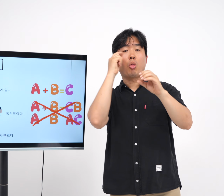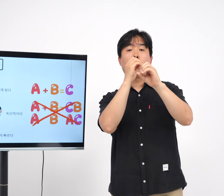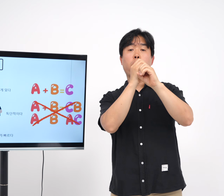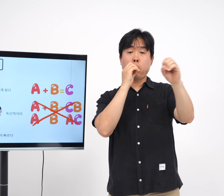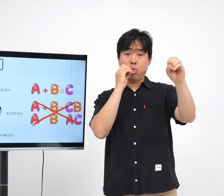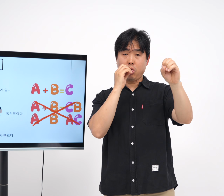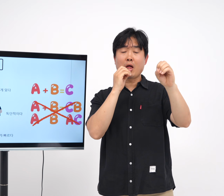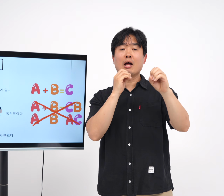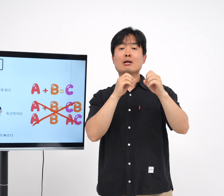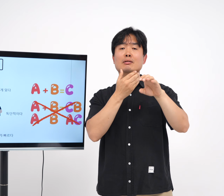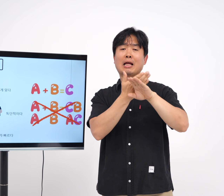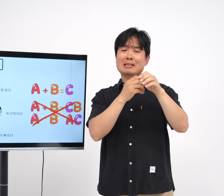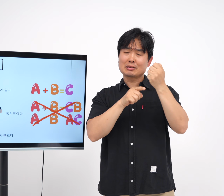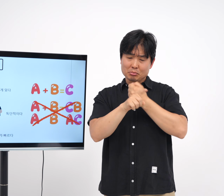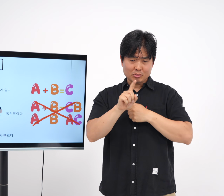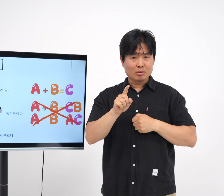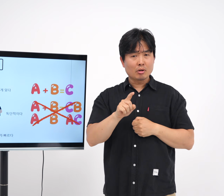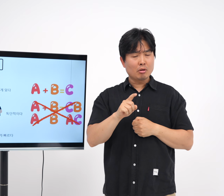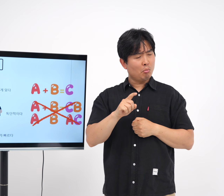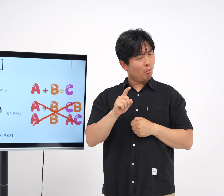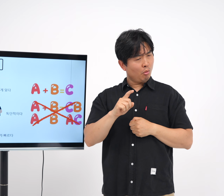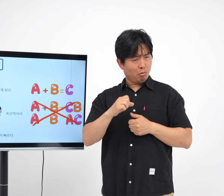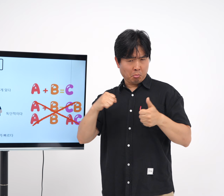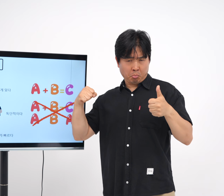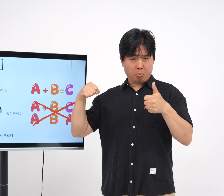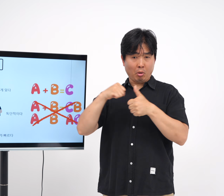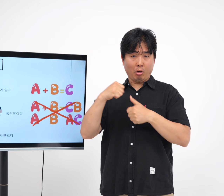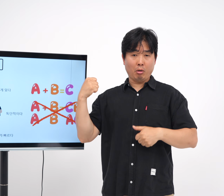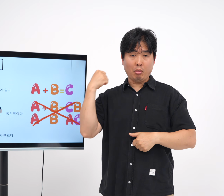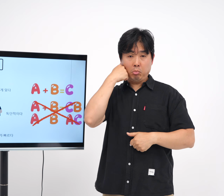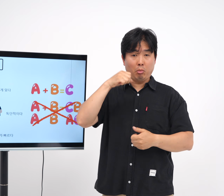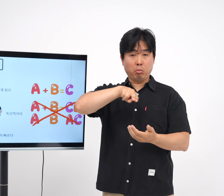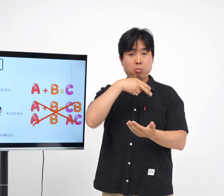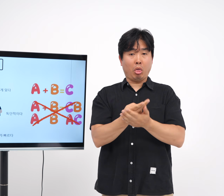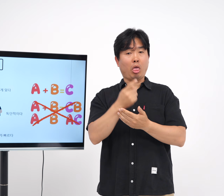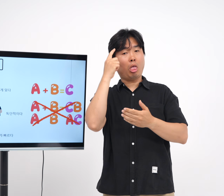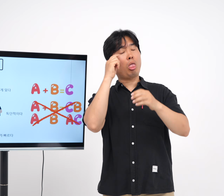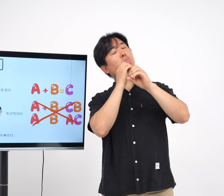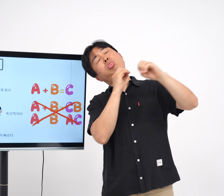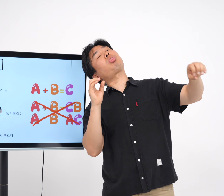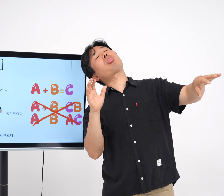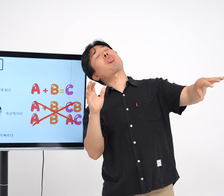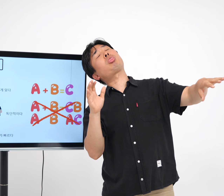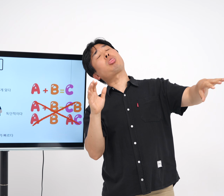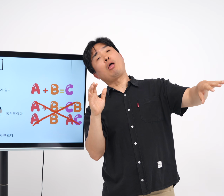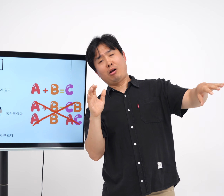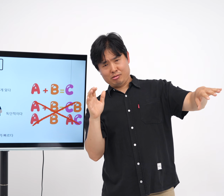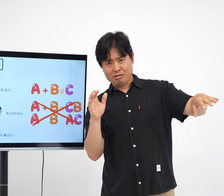The meaning of this sign language is to express the state of not being able to remember anything after being hit by someone.